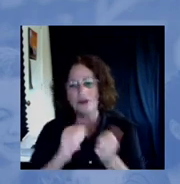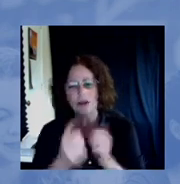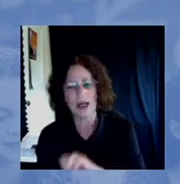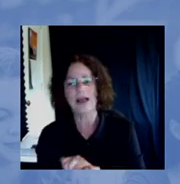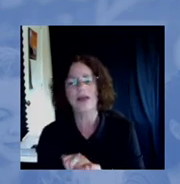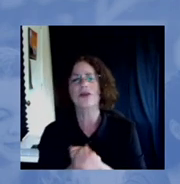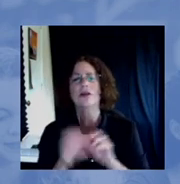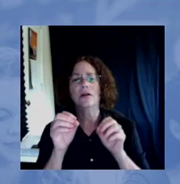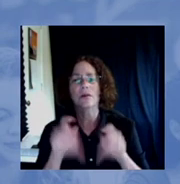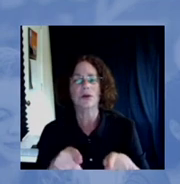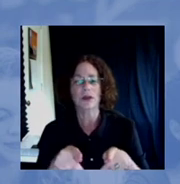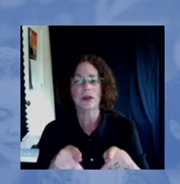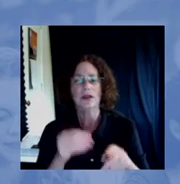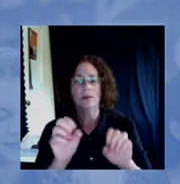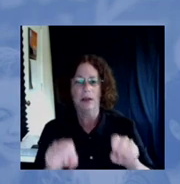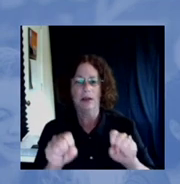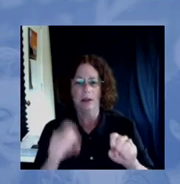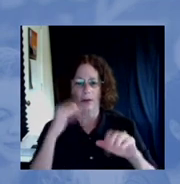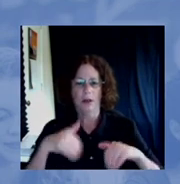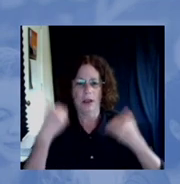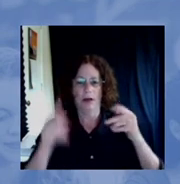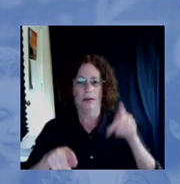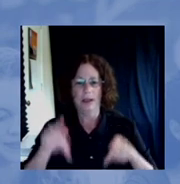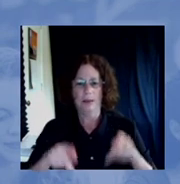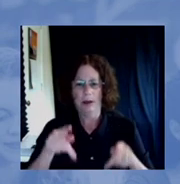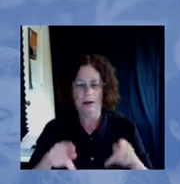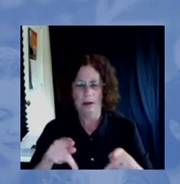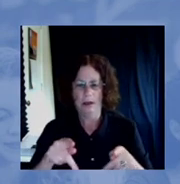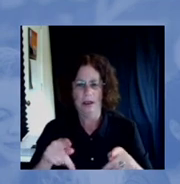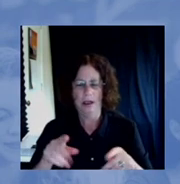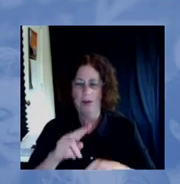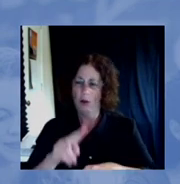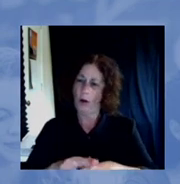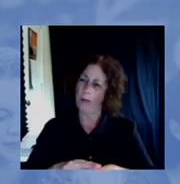AND POSSIBILITIES FOR YOUNG PEOPLE AND NORMAL, I THINK ABOUT WHY I CAME INTO EDUCATION IN